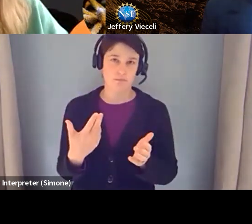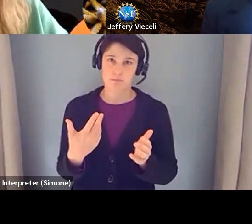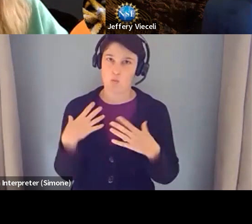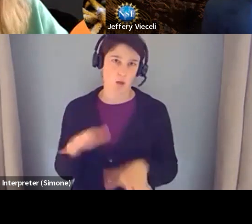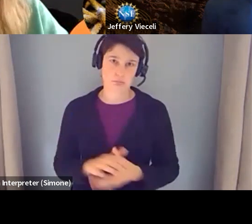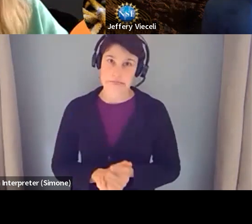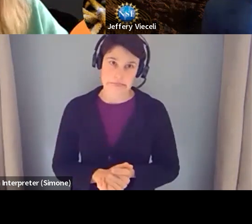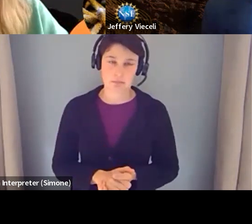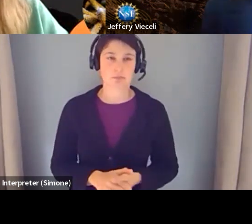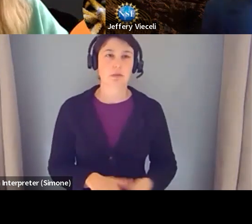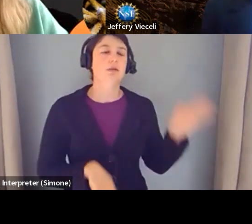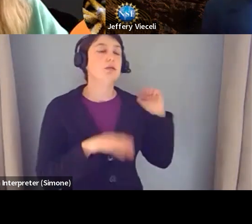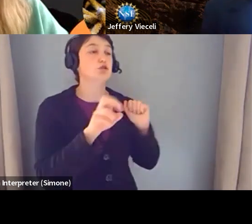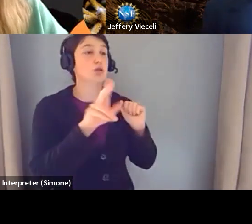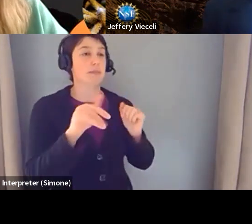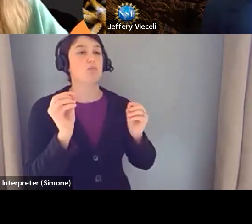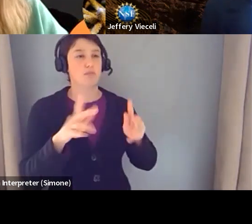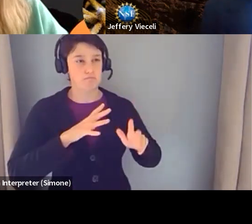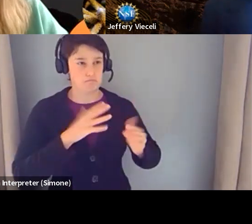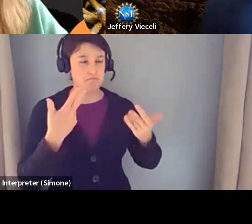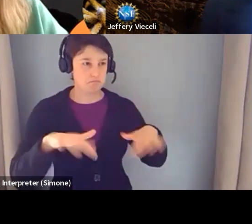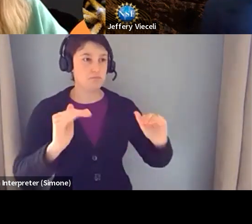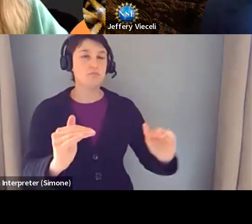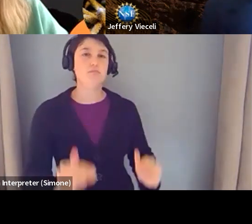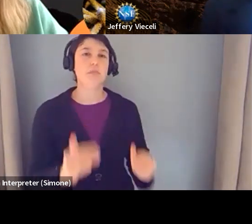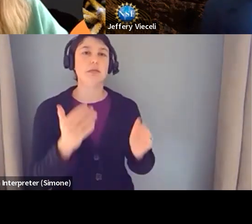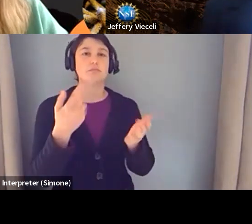Let's move on to talking about the budget.